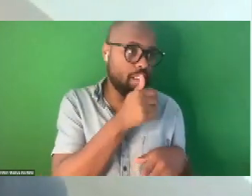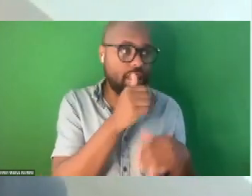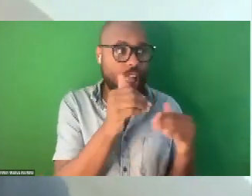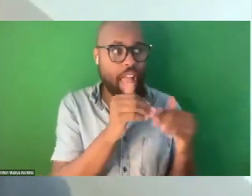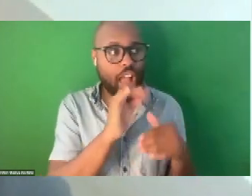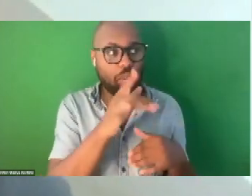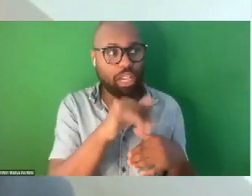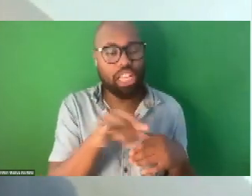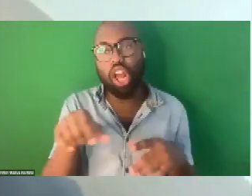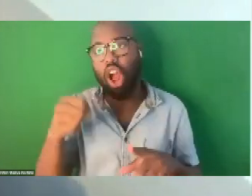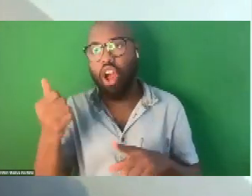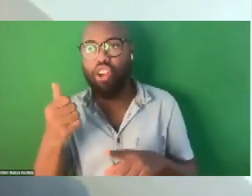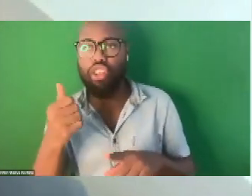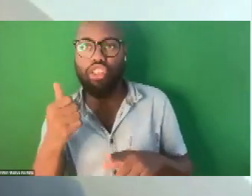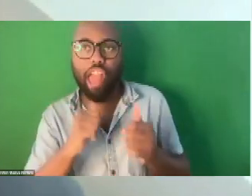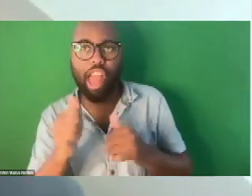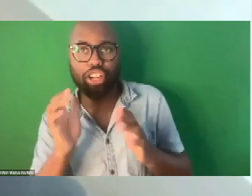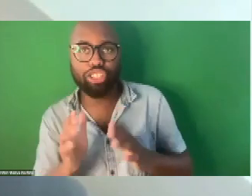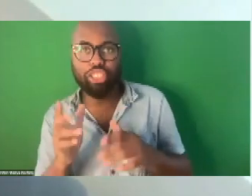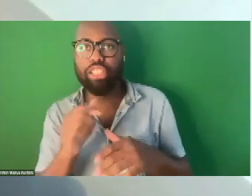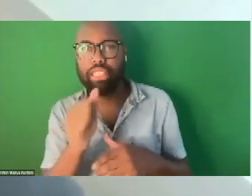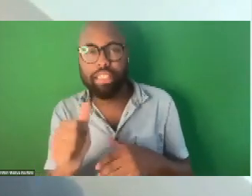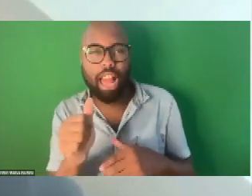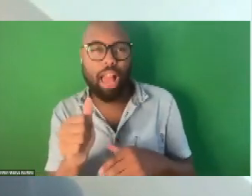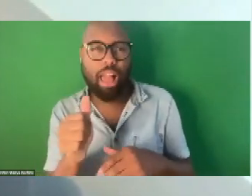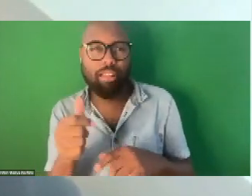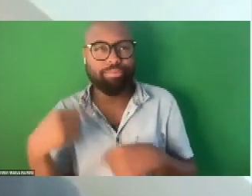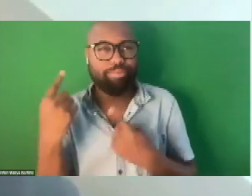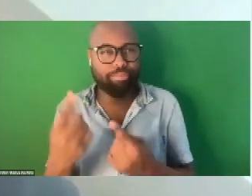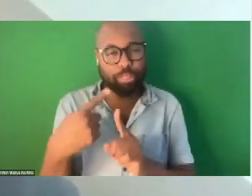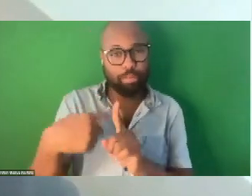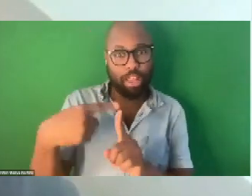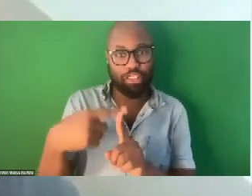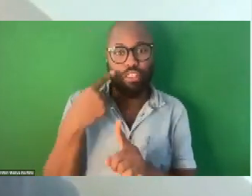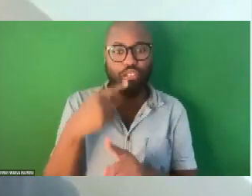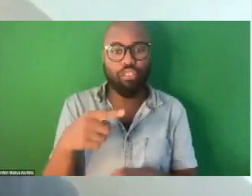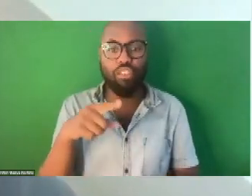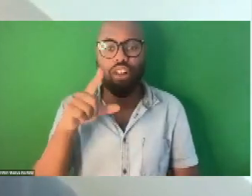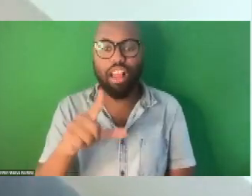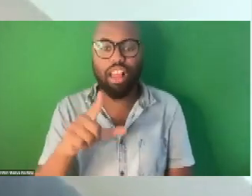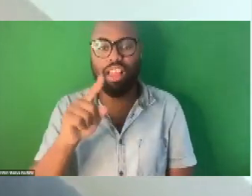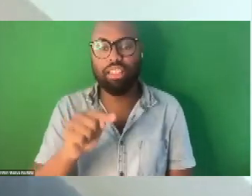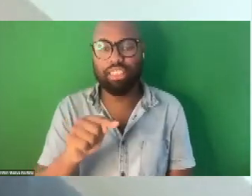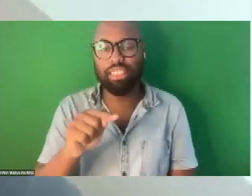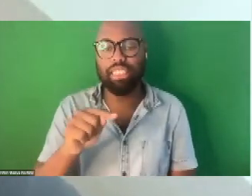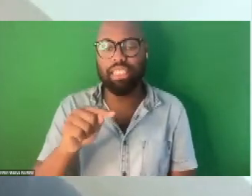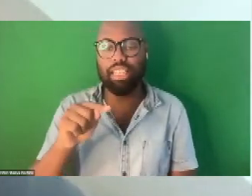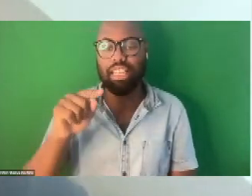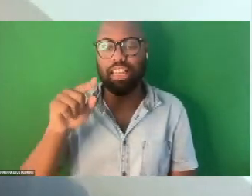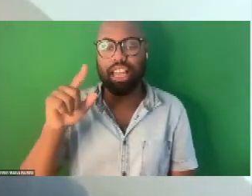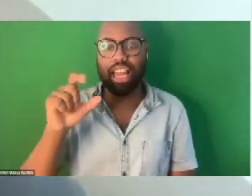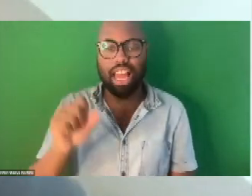not been altogether positive for the LTSS ecosystem. And there's a lot of research showing